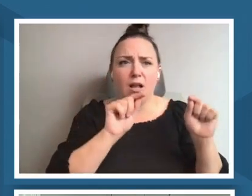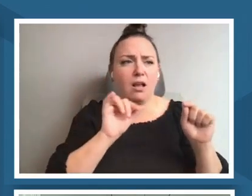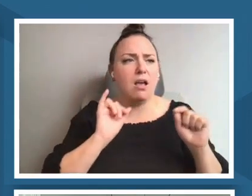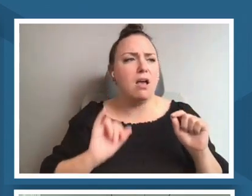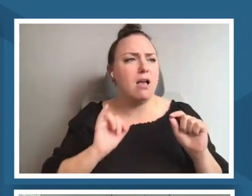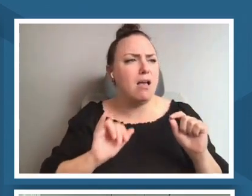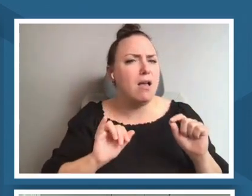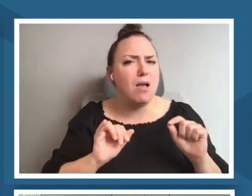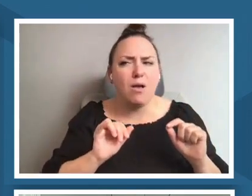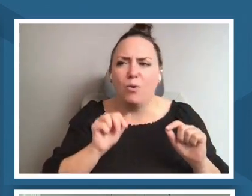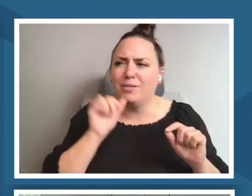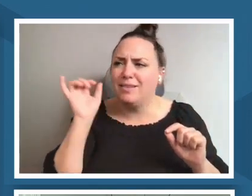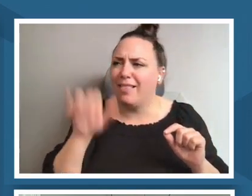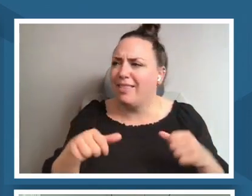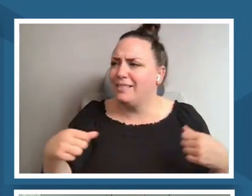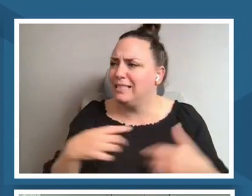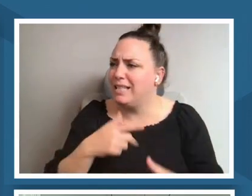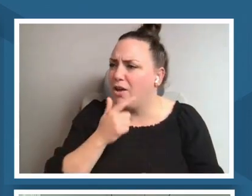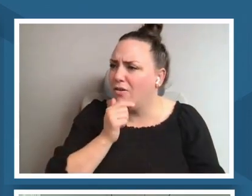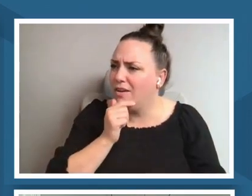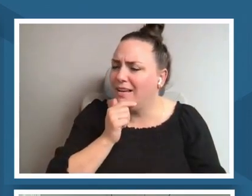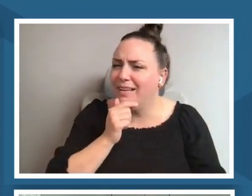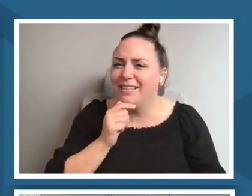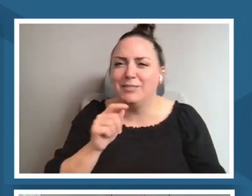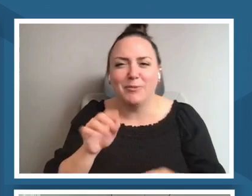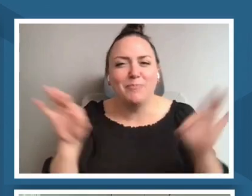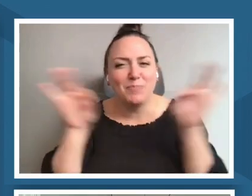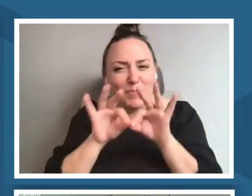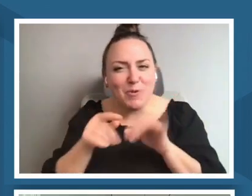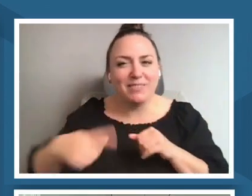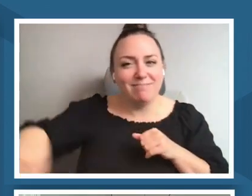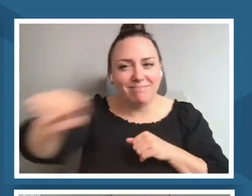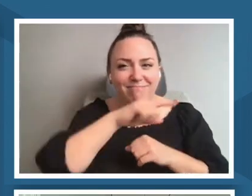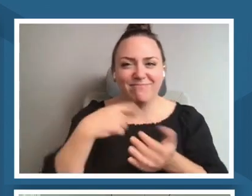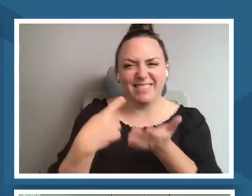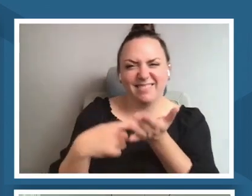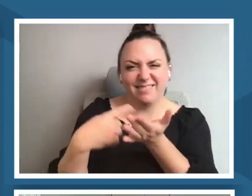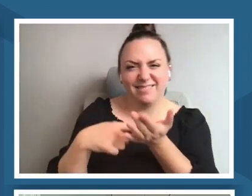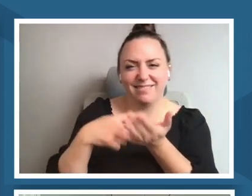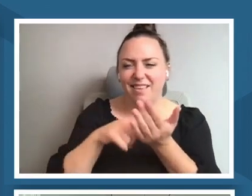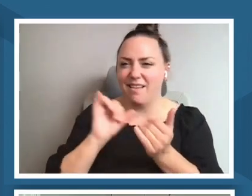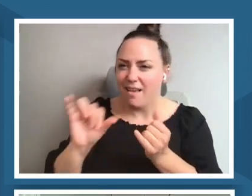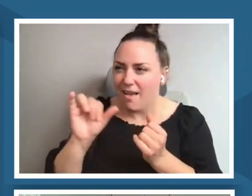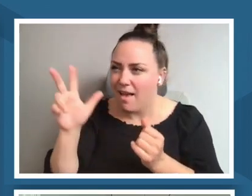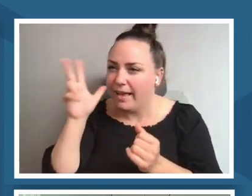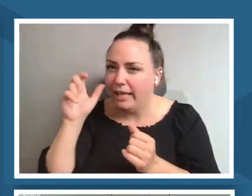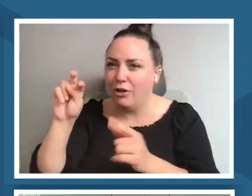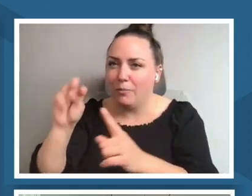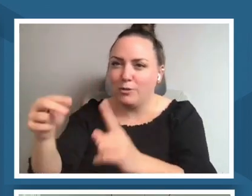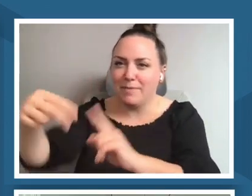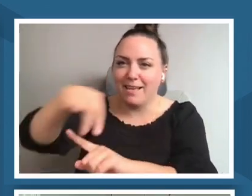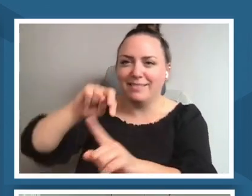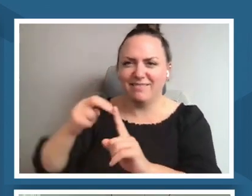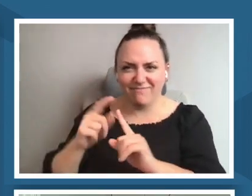valuable to be able to have a conversation about the shifting of her